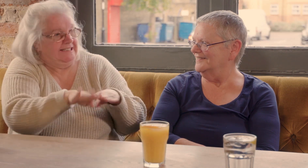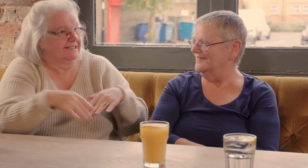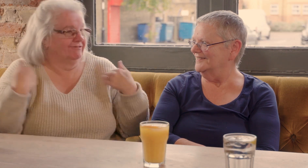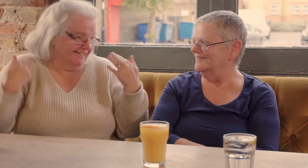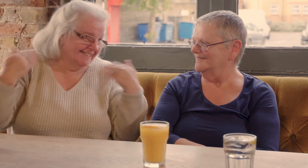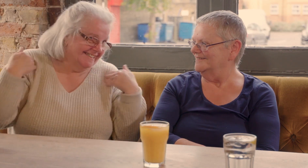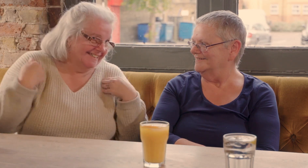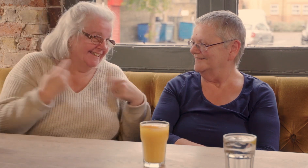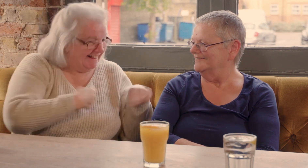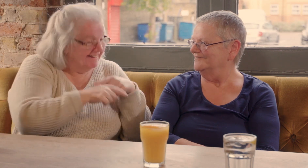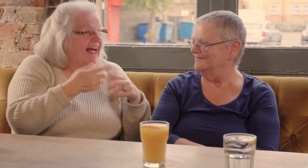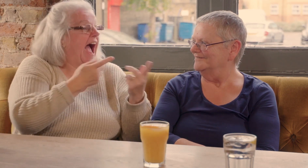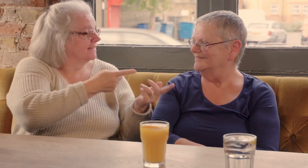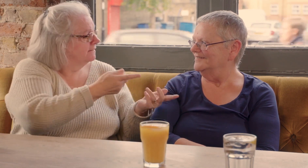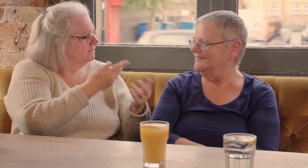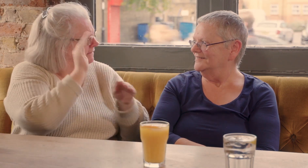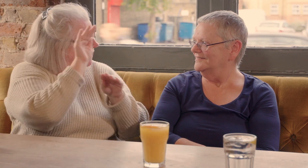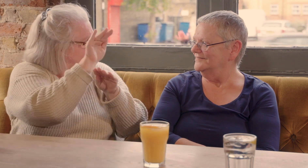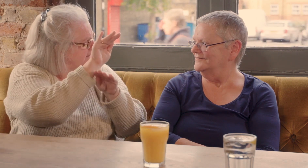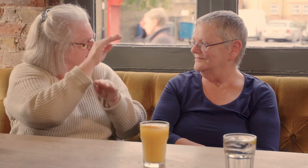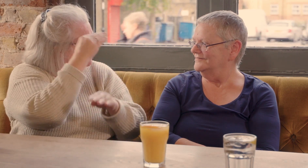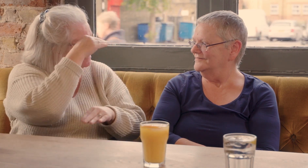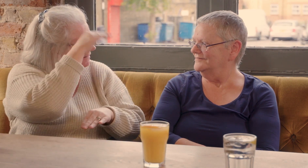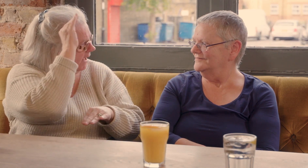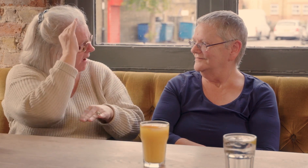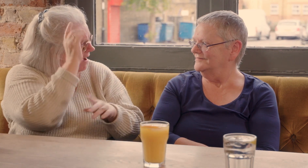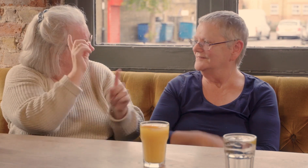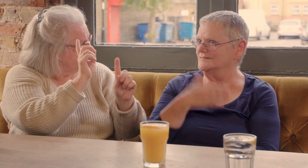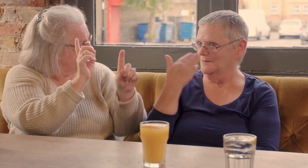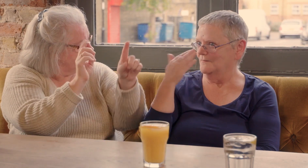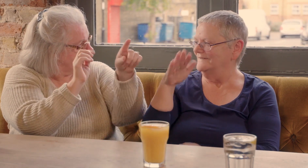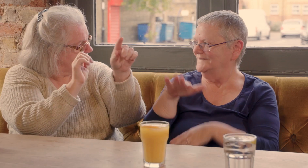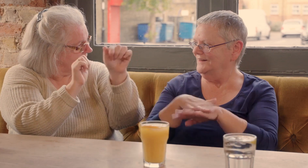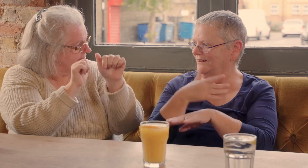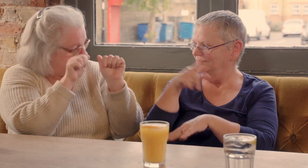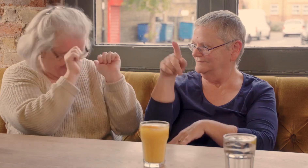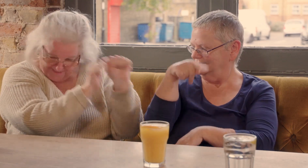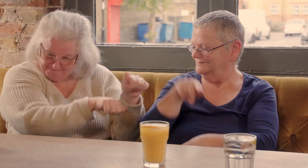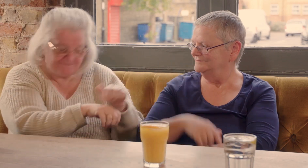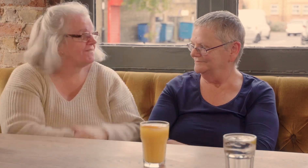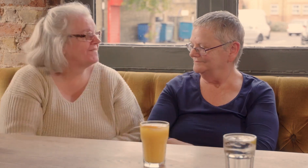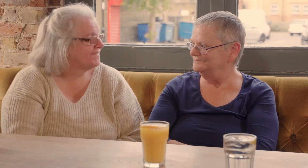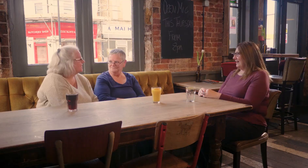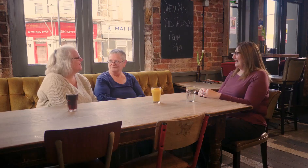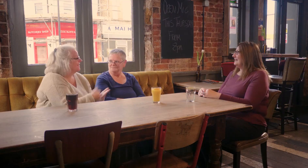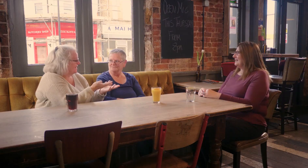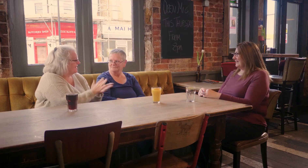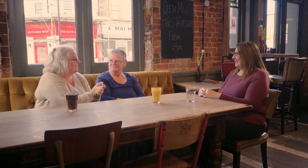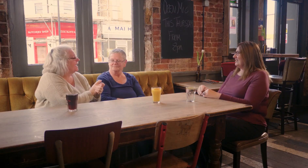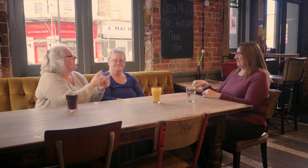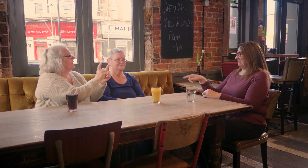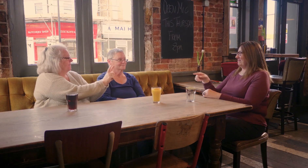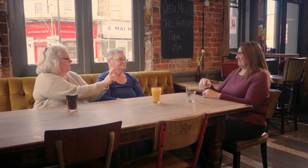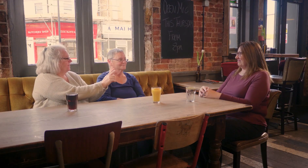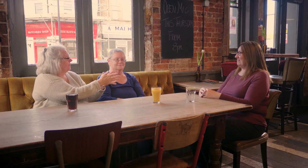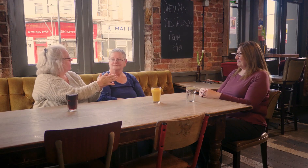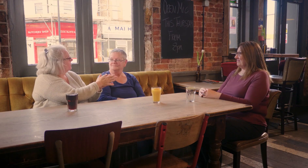And in the summer, wouldn't we be outside? Out on the grass just over there. - That's right.